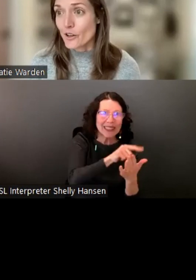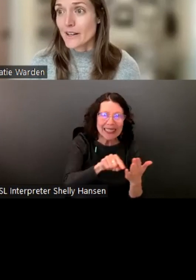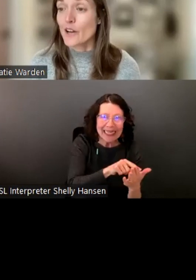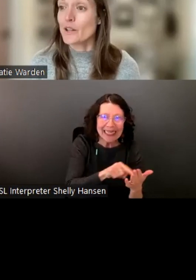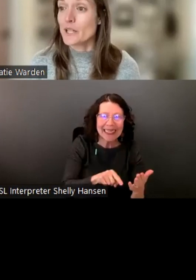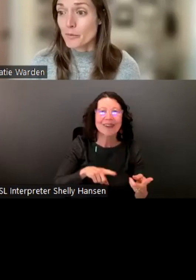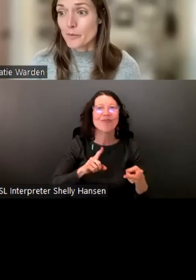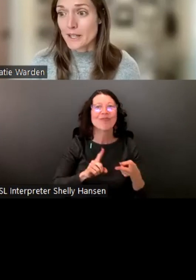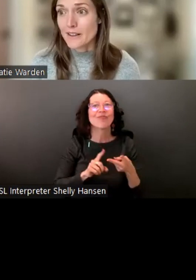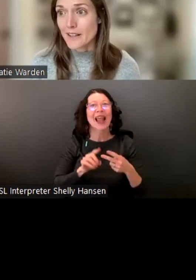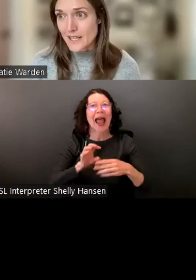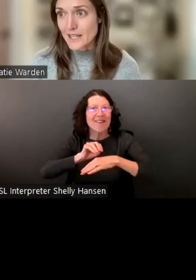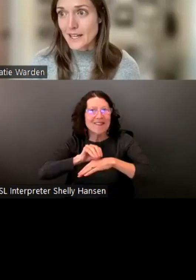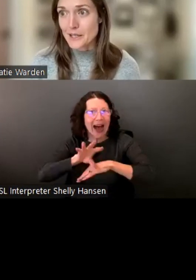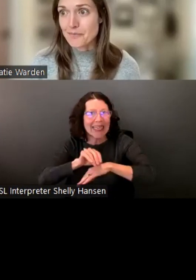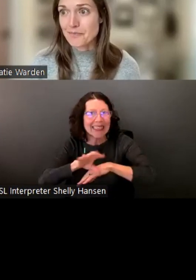on how to implement the ADA.